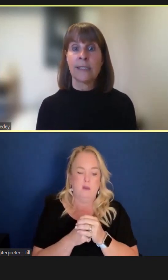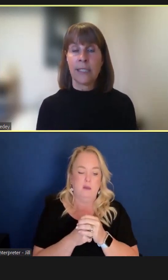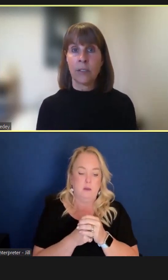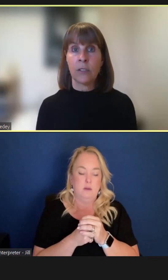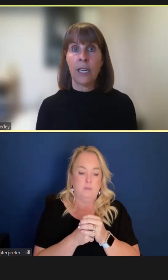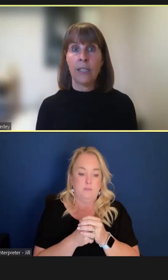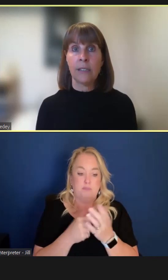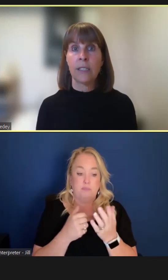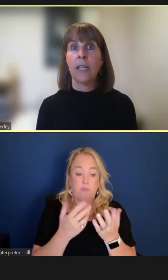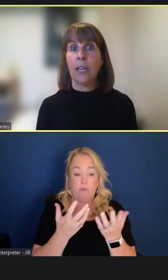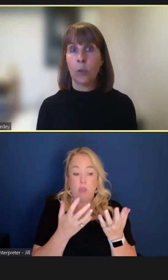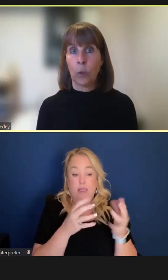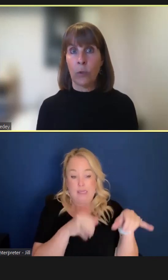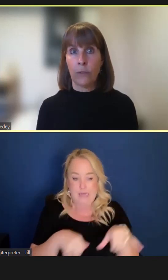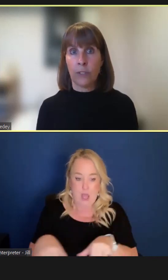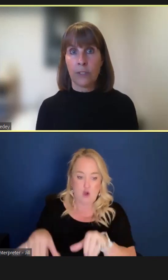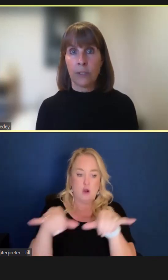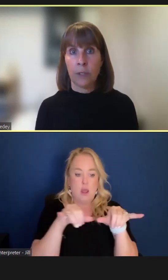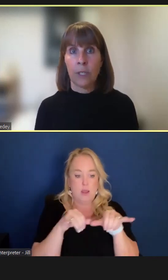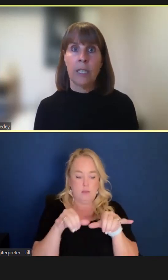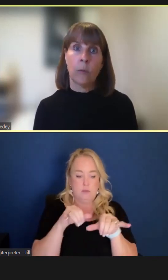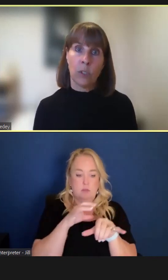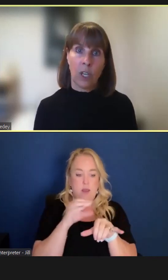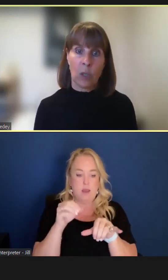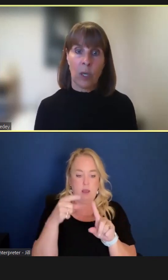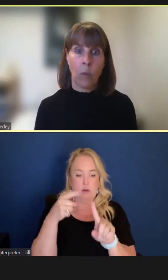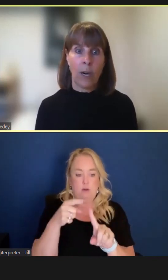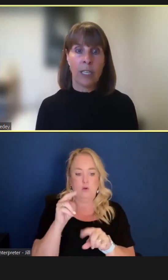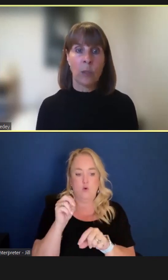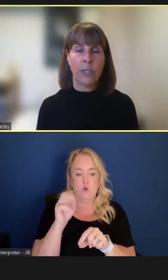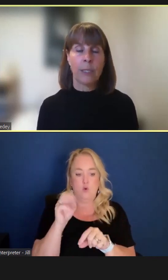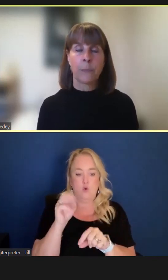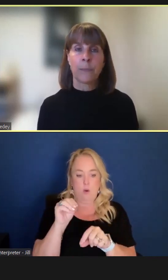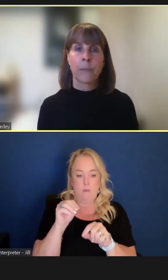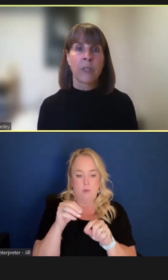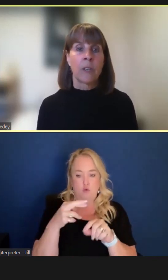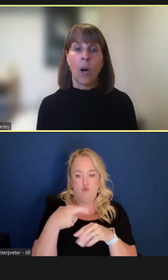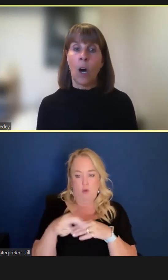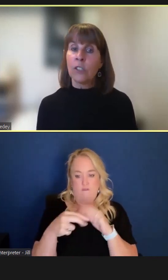standardized and Norm referenced and we'll talk about why in a minute also an